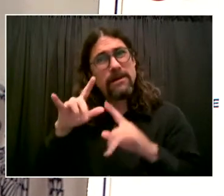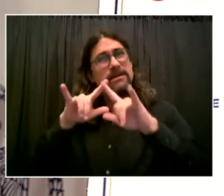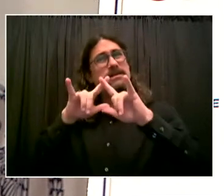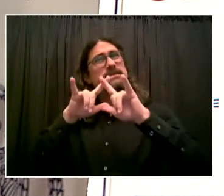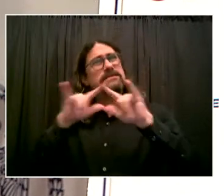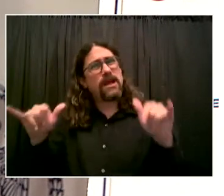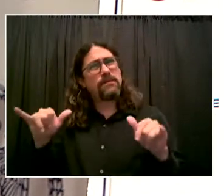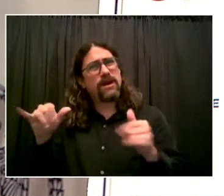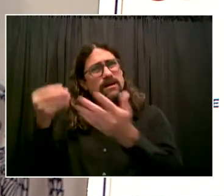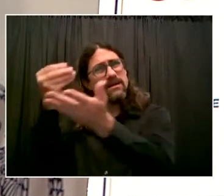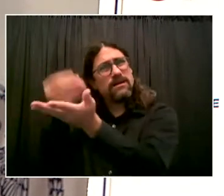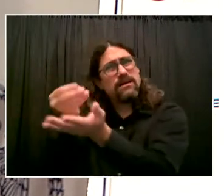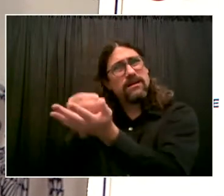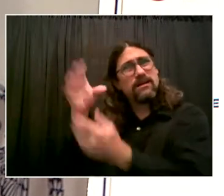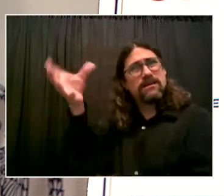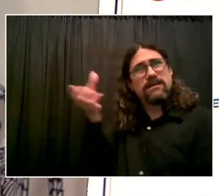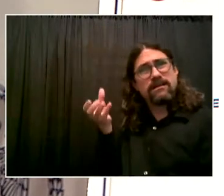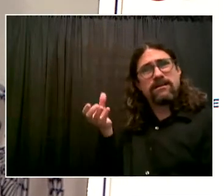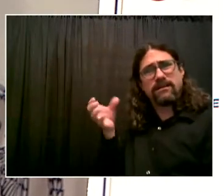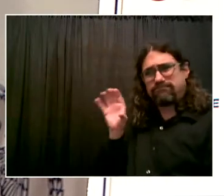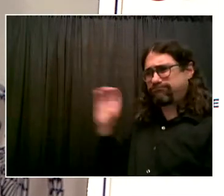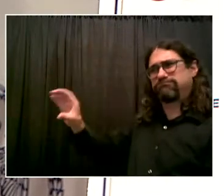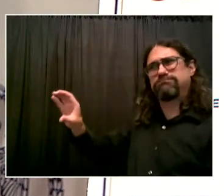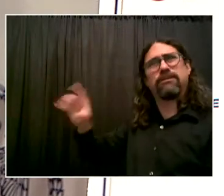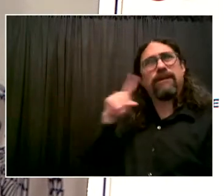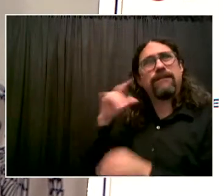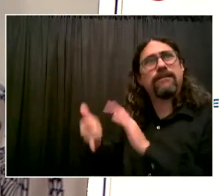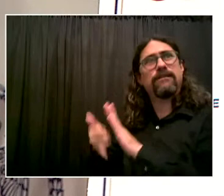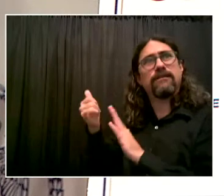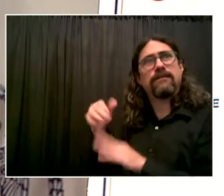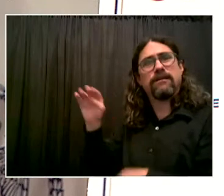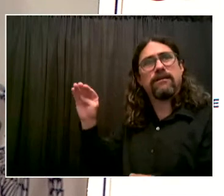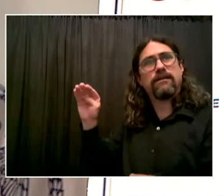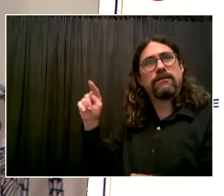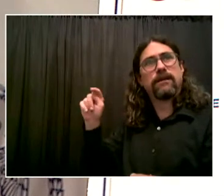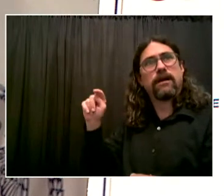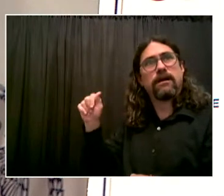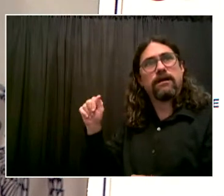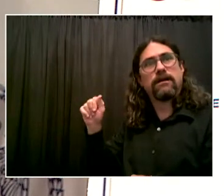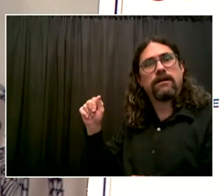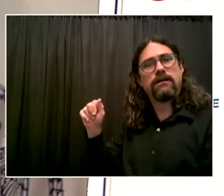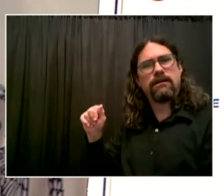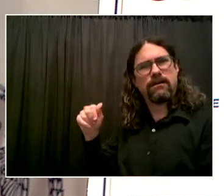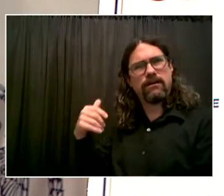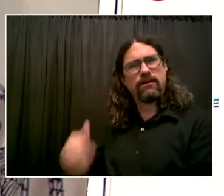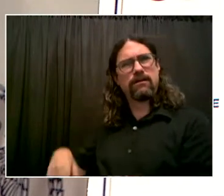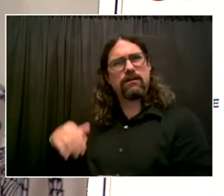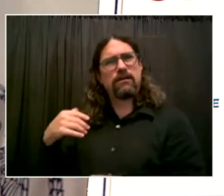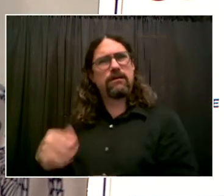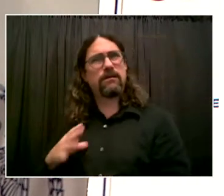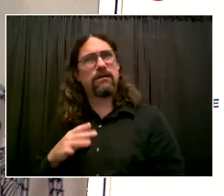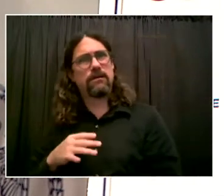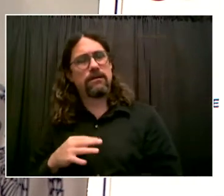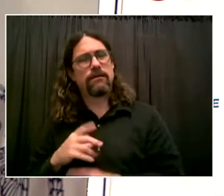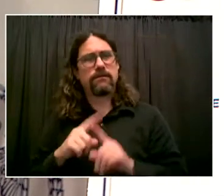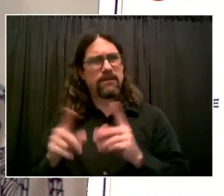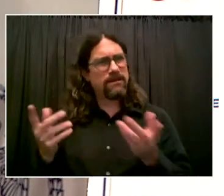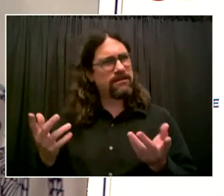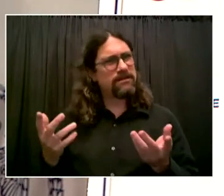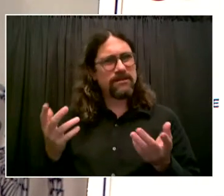TIME OTN THAT MUCH IN THE SCHEME OF THINGS . RIGHT NOW IF